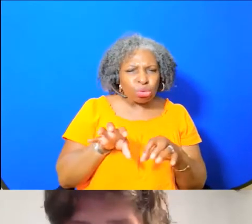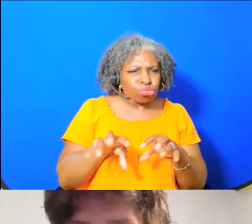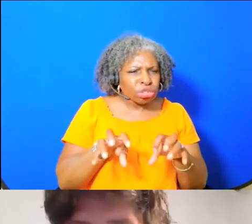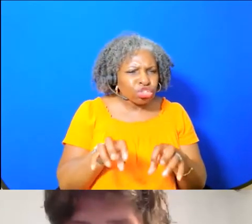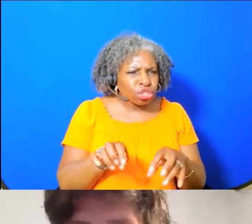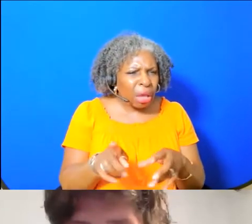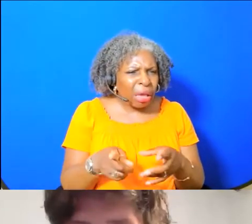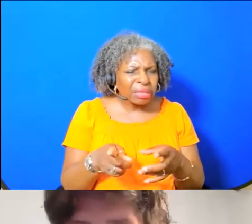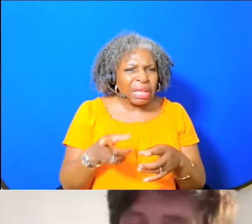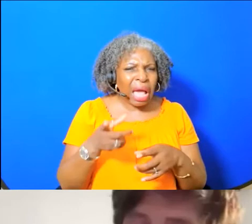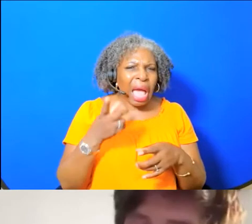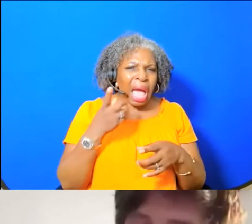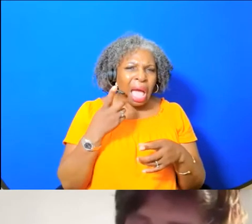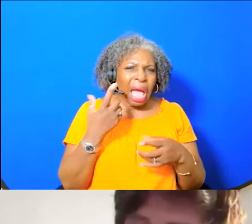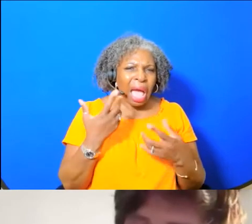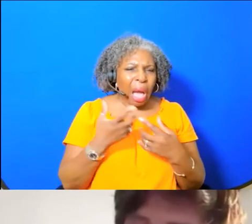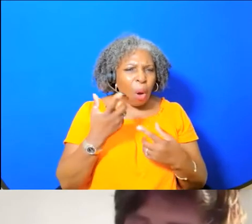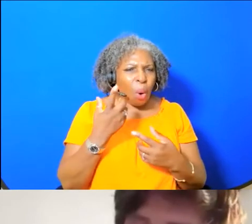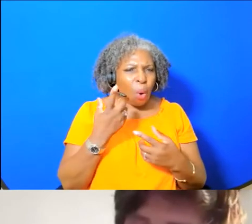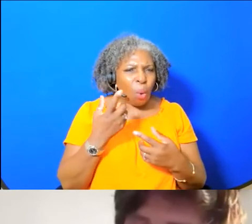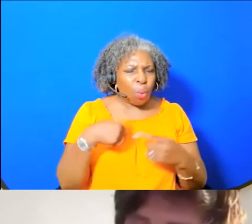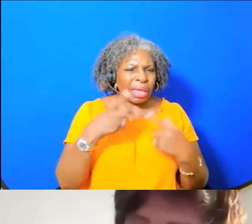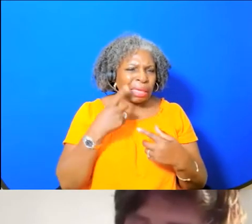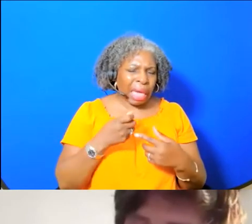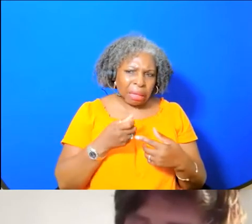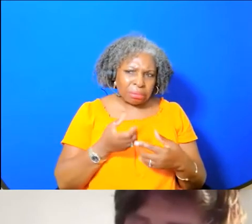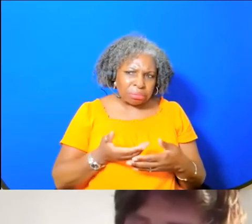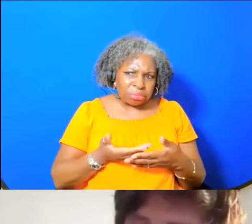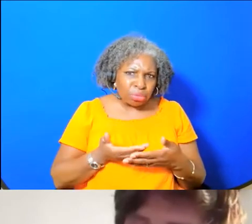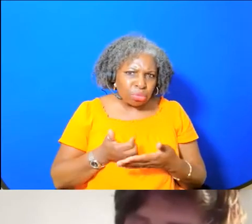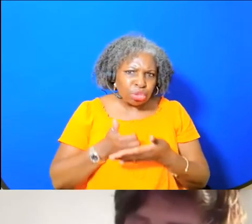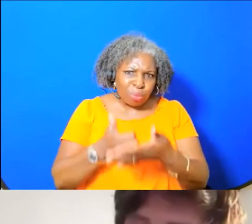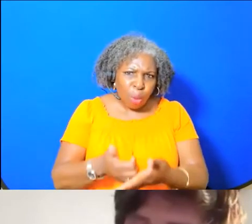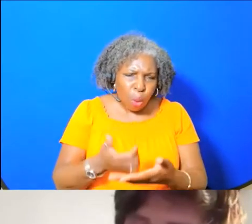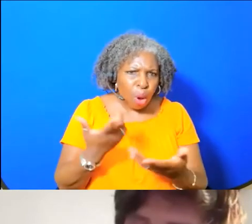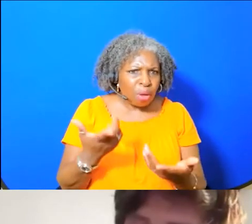So, it's providing people with food, but also providing habitat for other species.